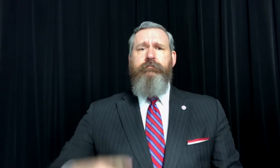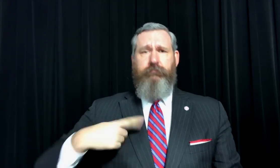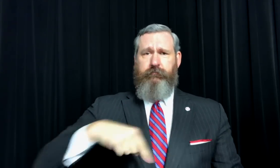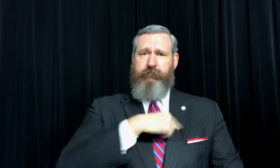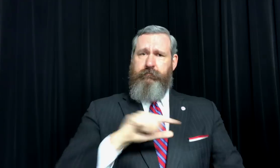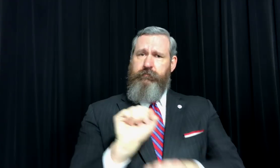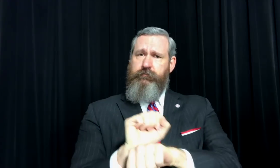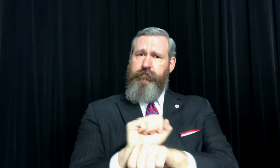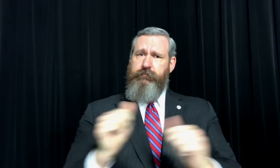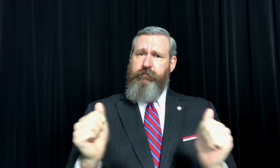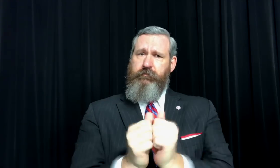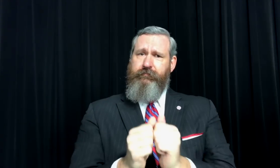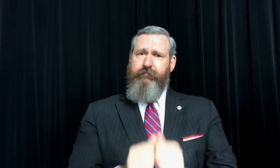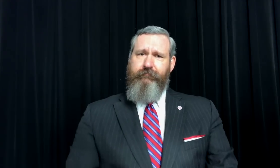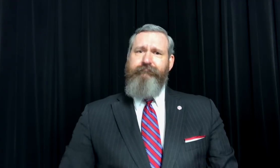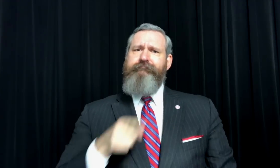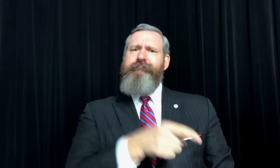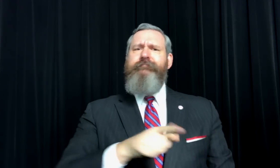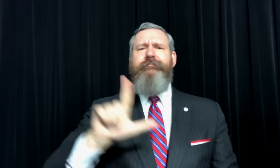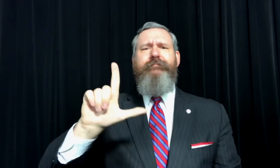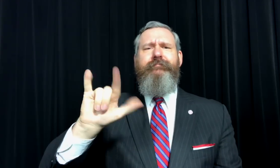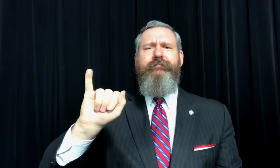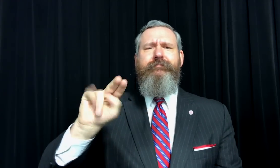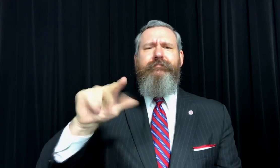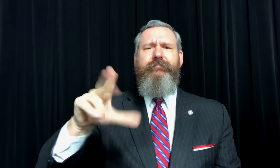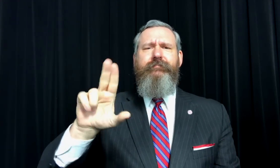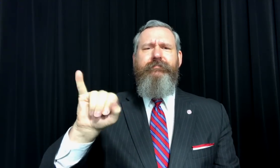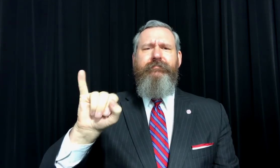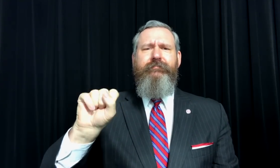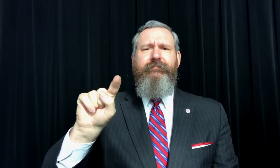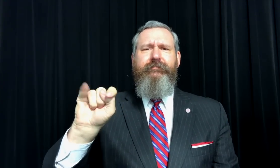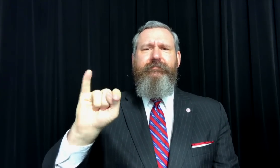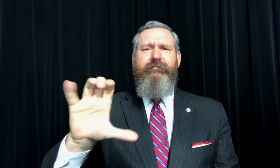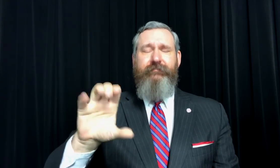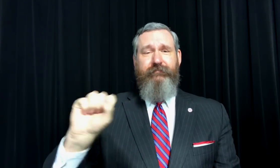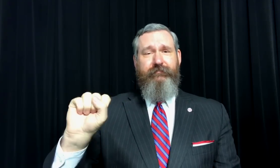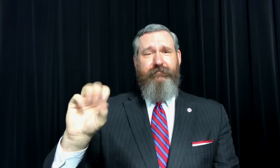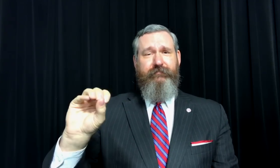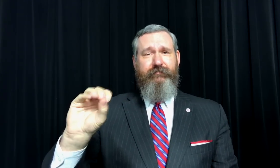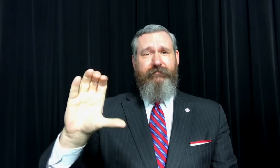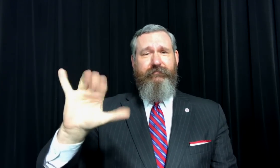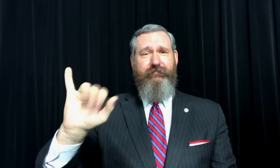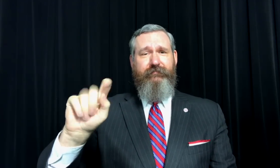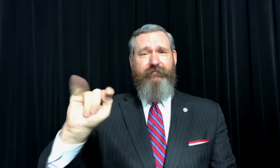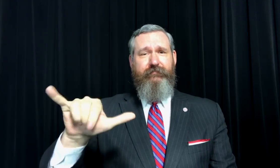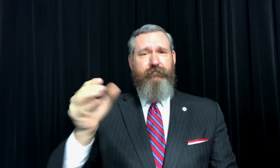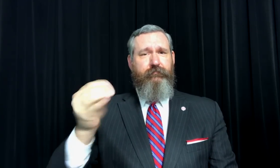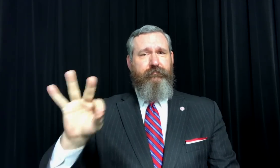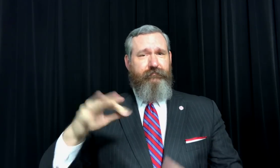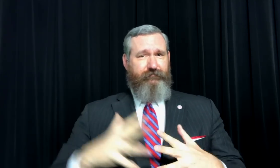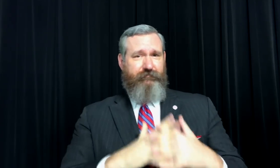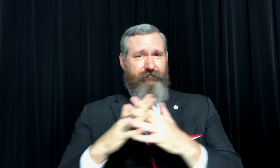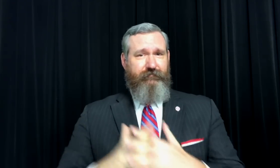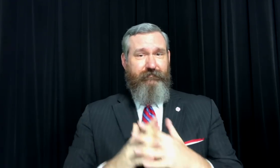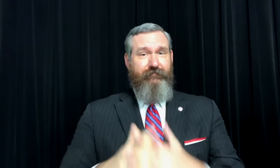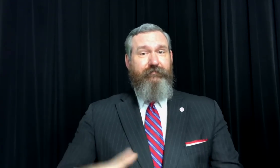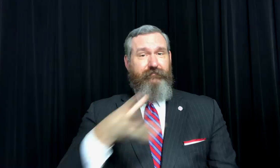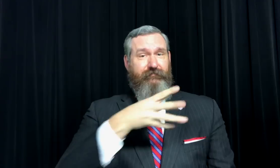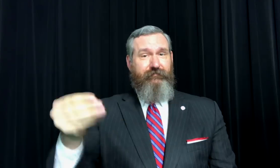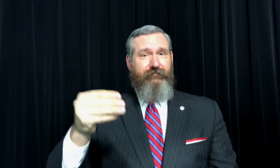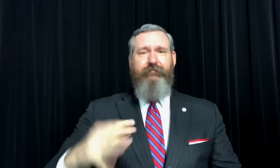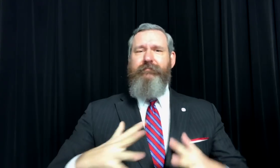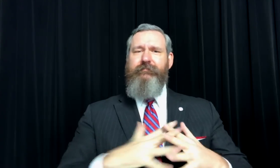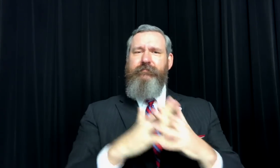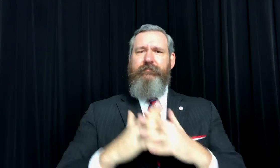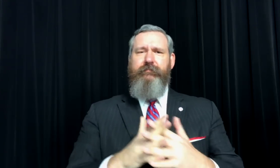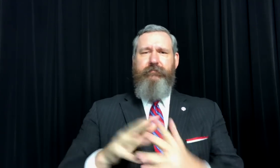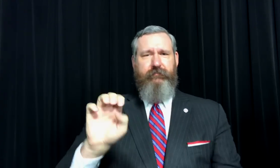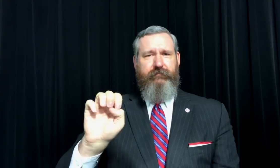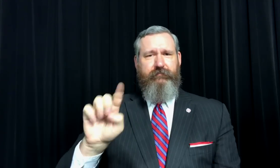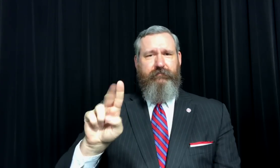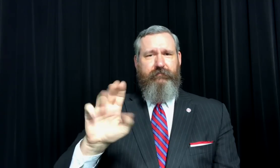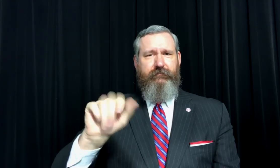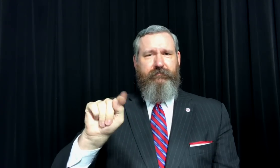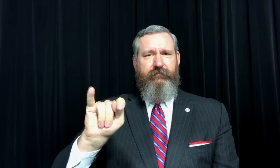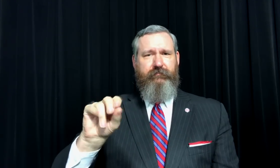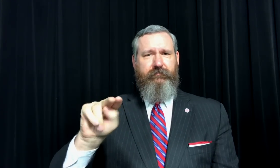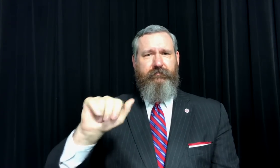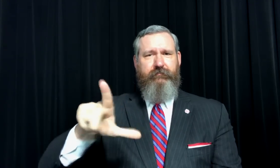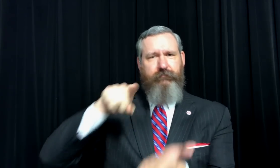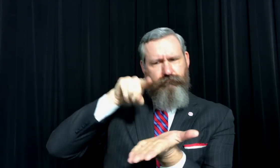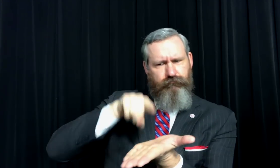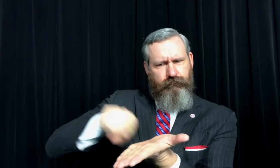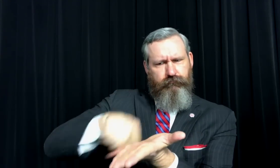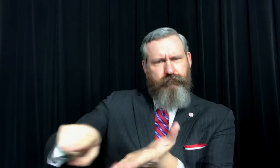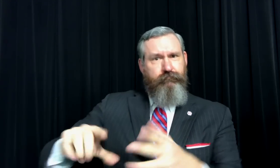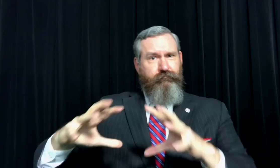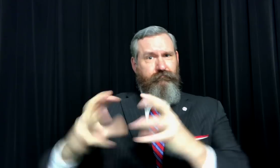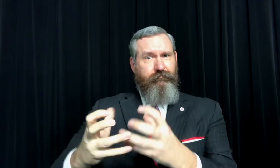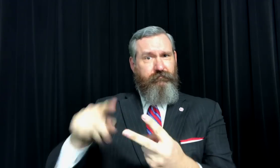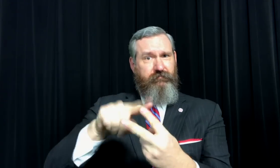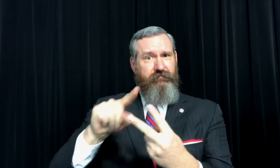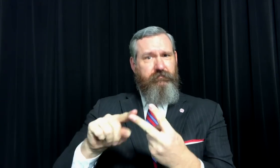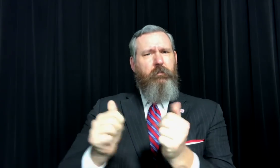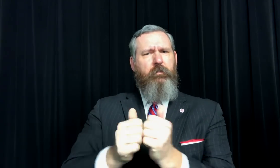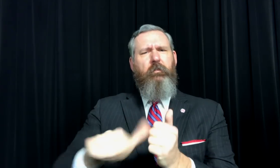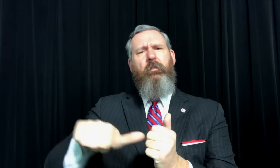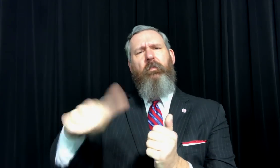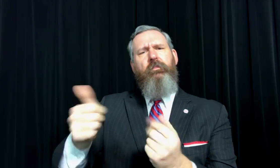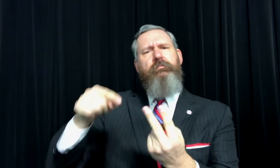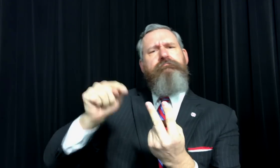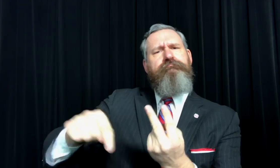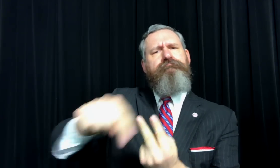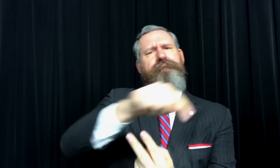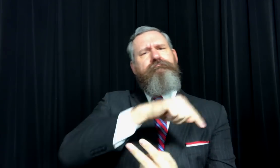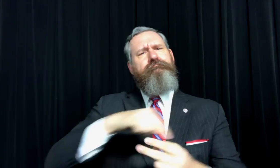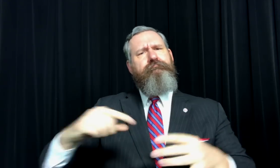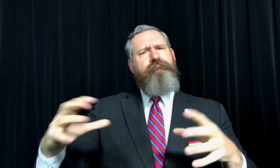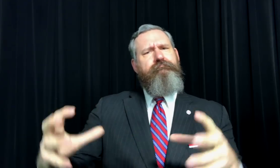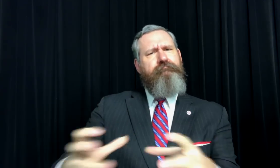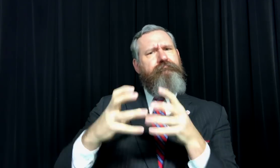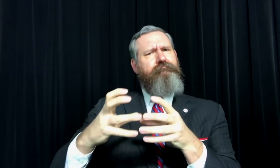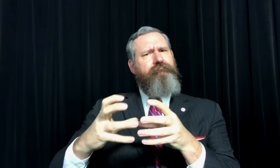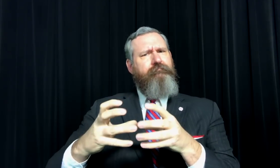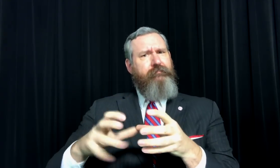We worked with the Linguistics Society of America and the American Educational Research Association, along with others,